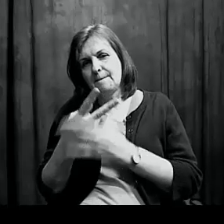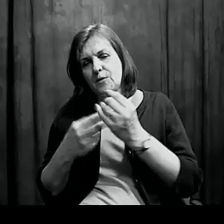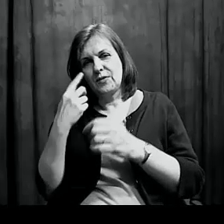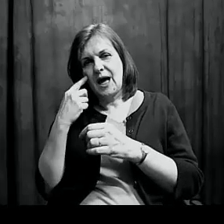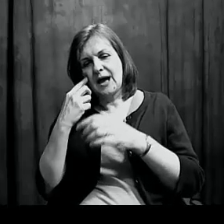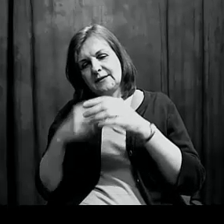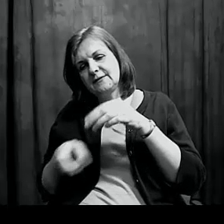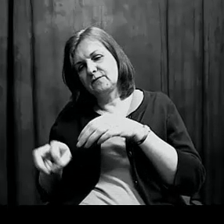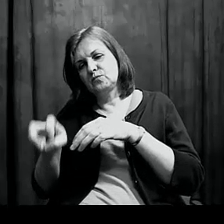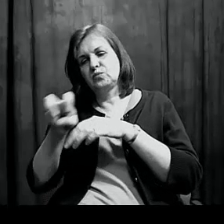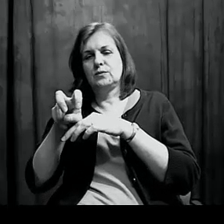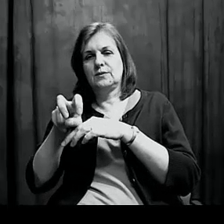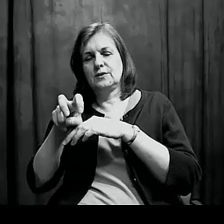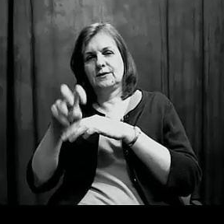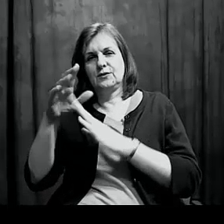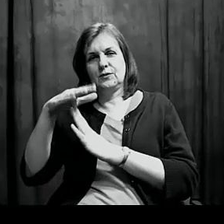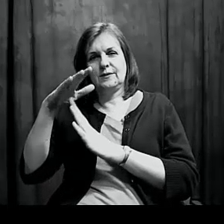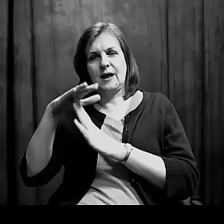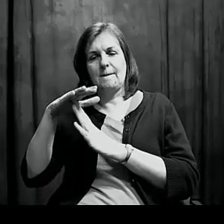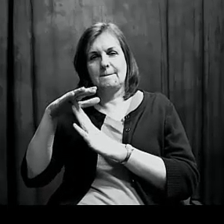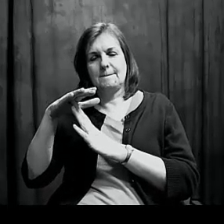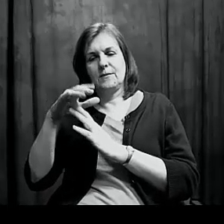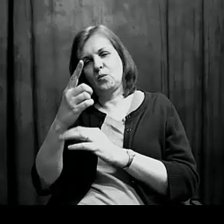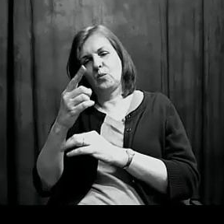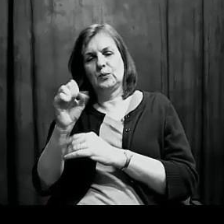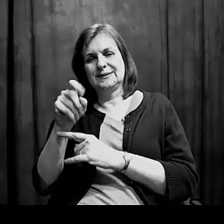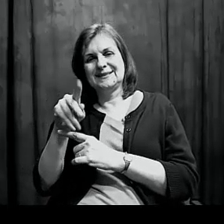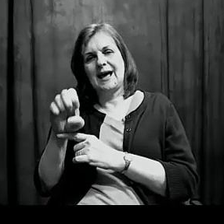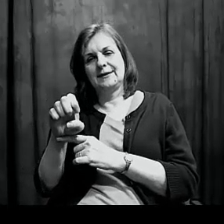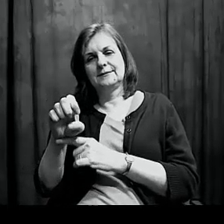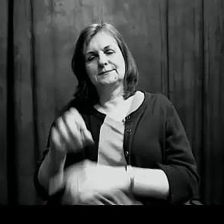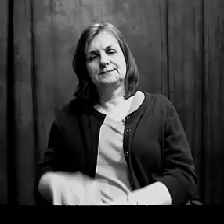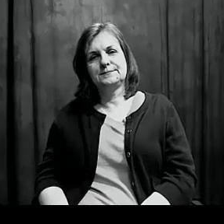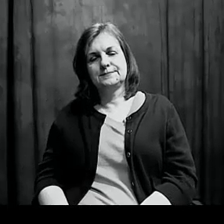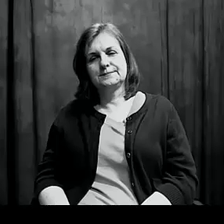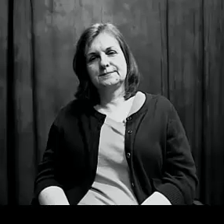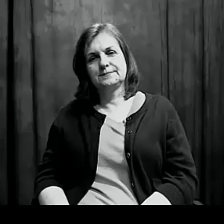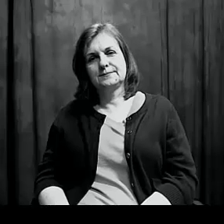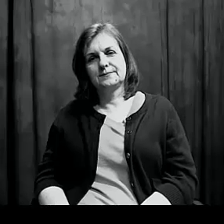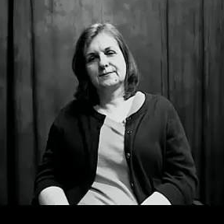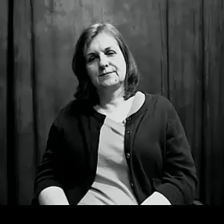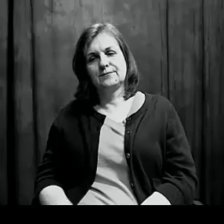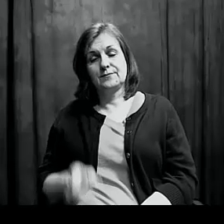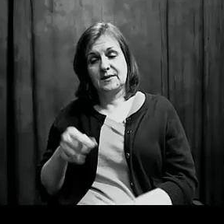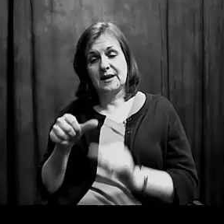side down on the bottom so both of his eyes have actually evolutionarily moved to one side